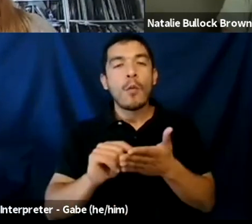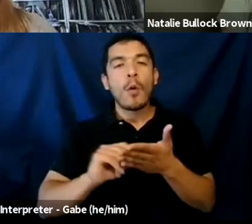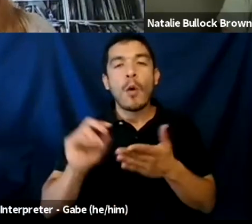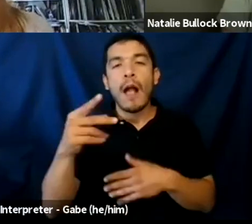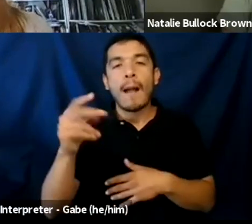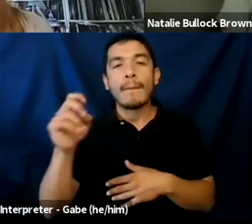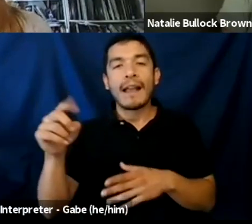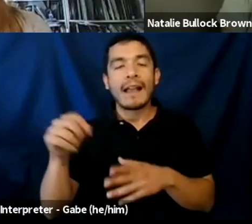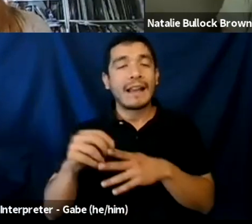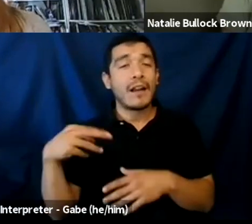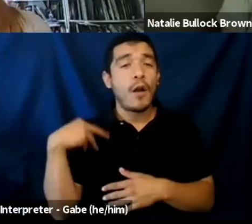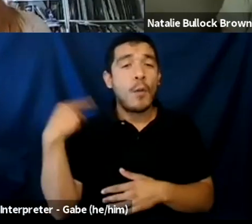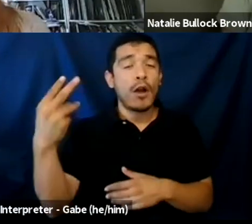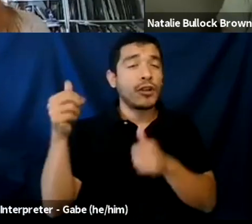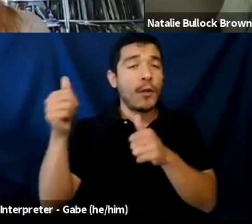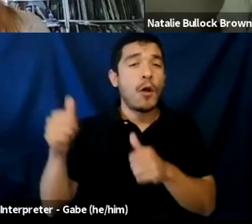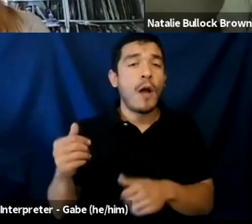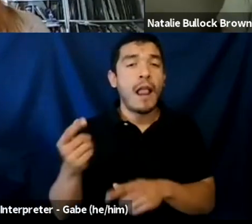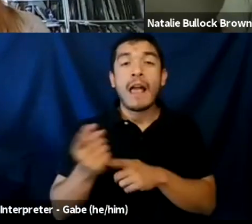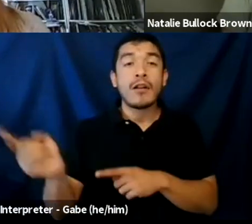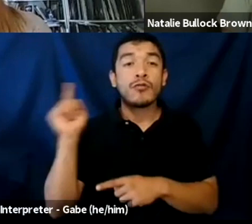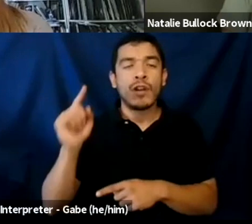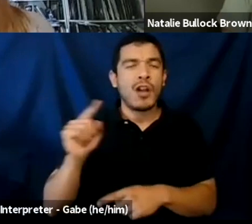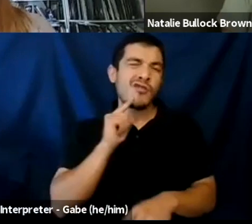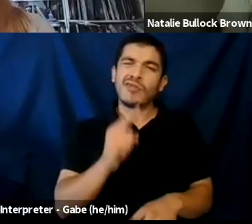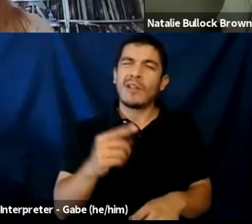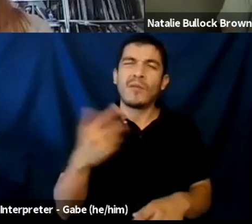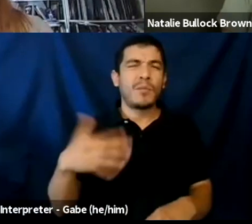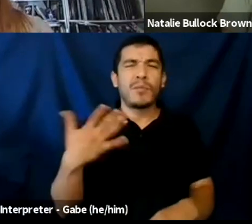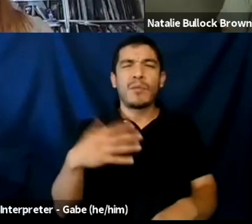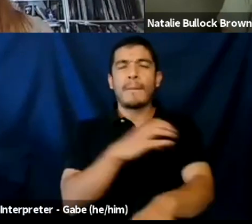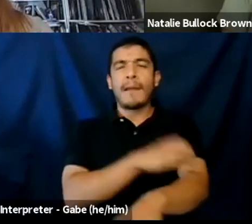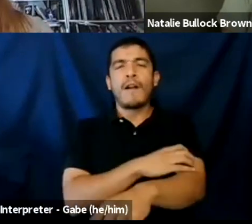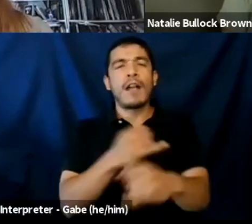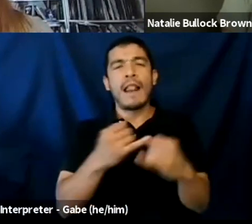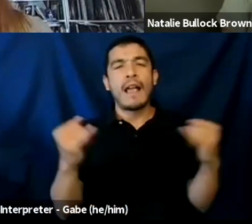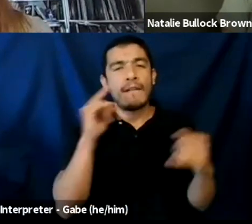And just really the most powerful line for me of this op-ed